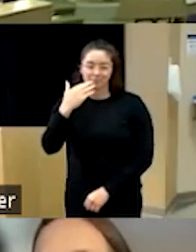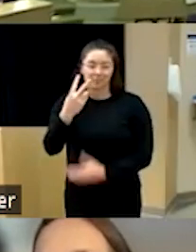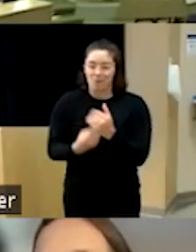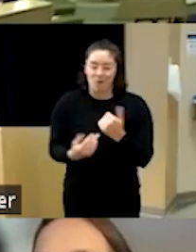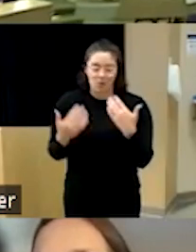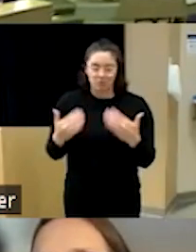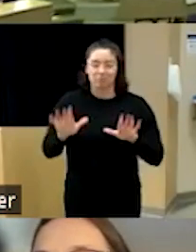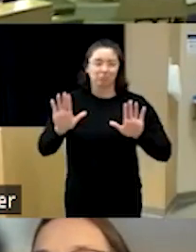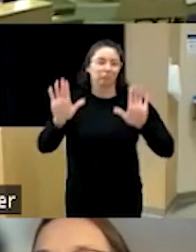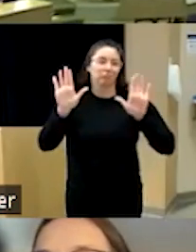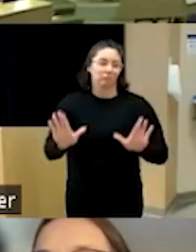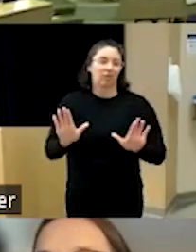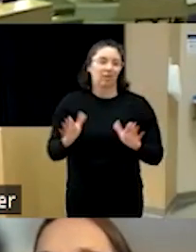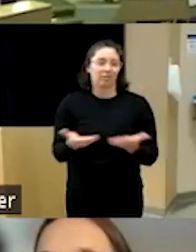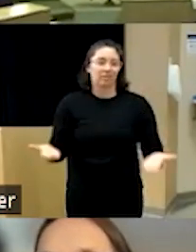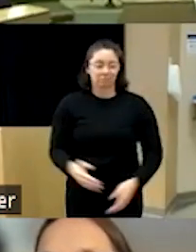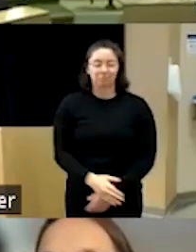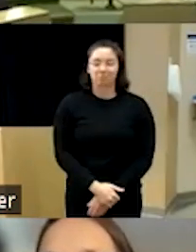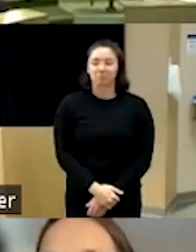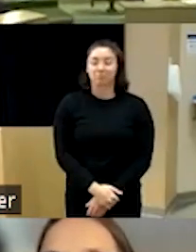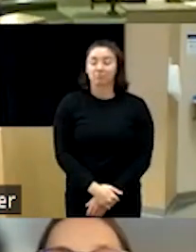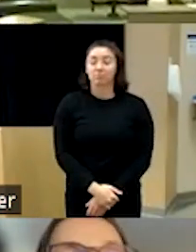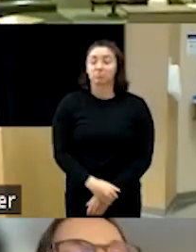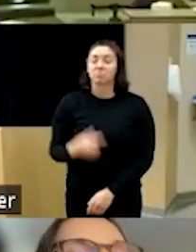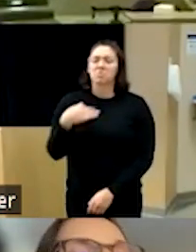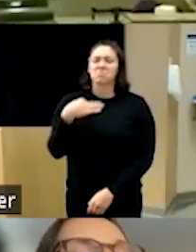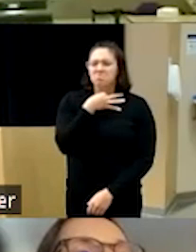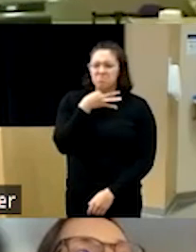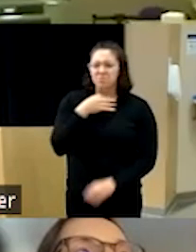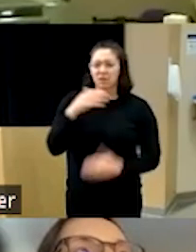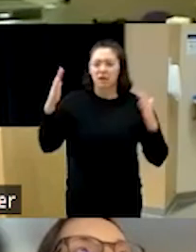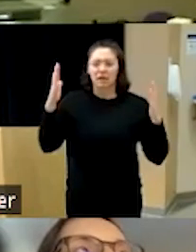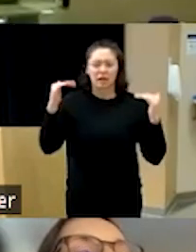a really exciting stuff um I'm particularly curious about the expectations that you set